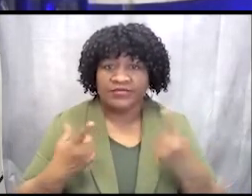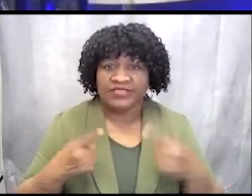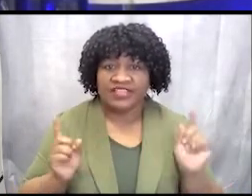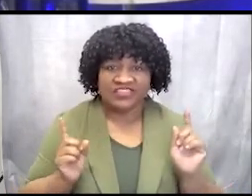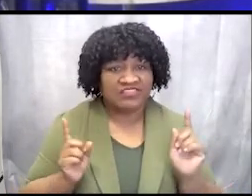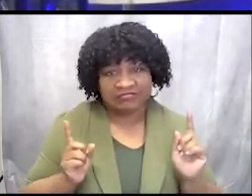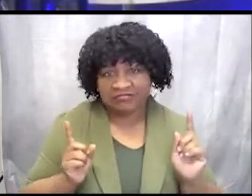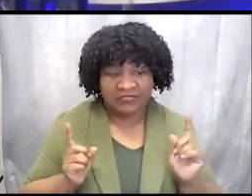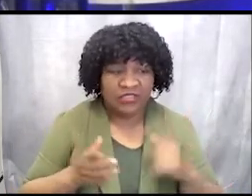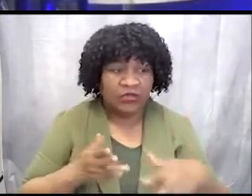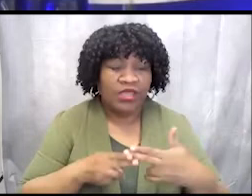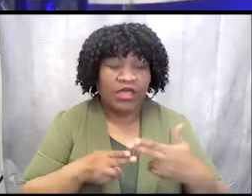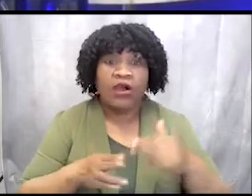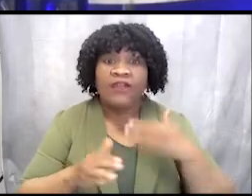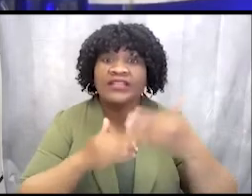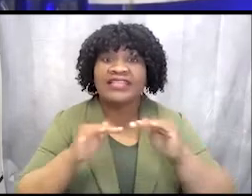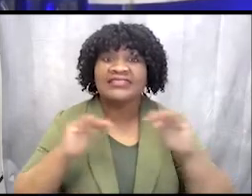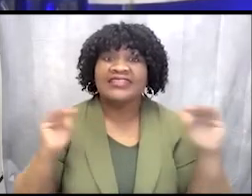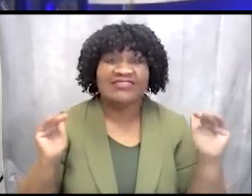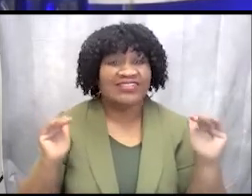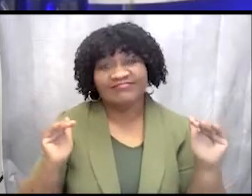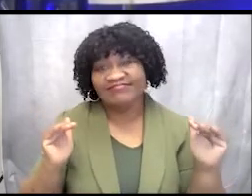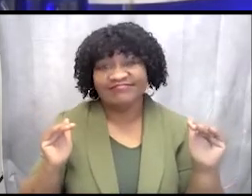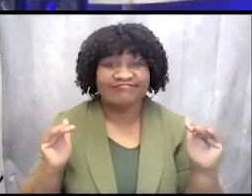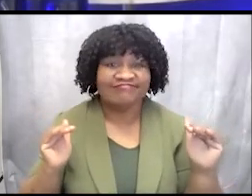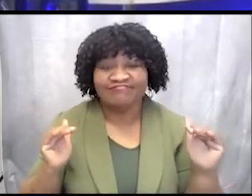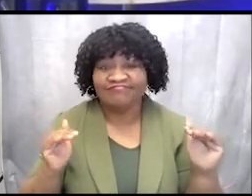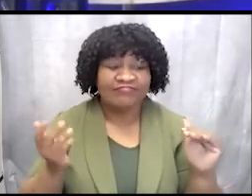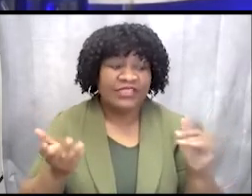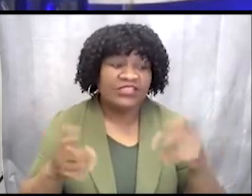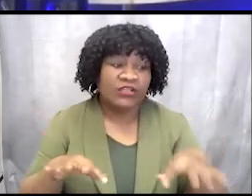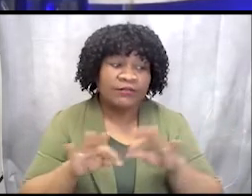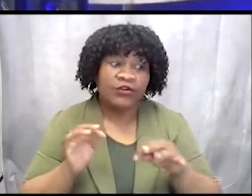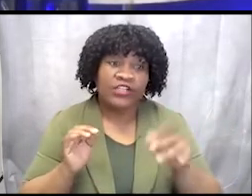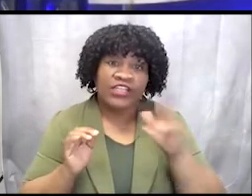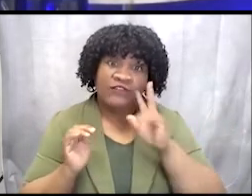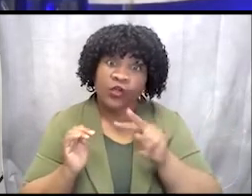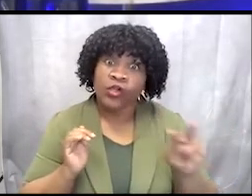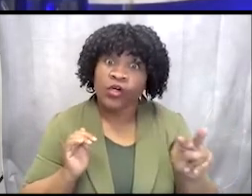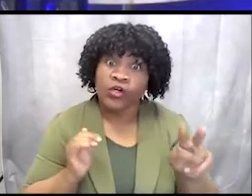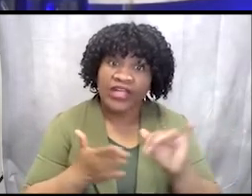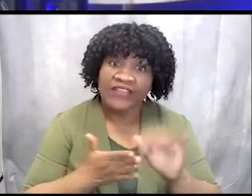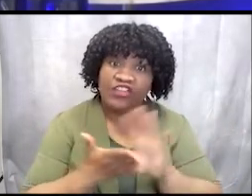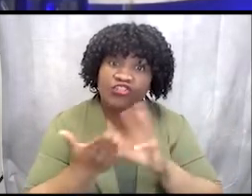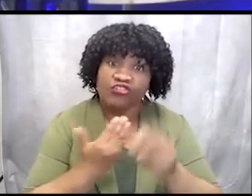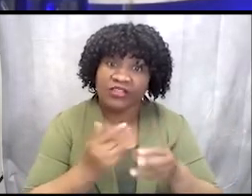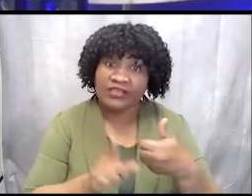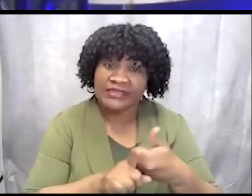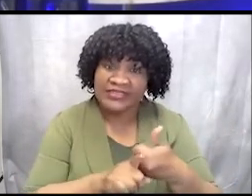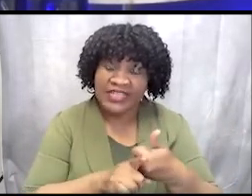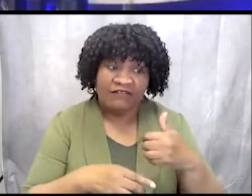at what I called the next level. And so if you just look at the curricular practices,